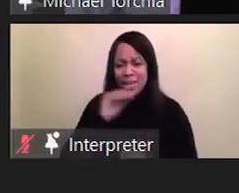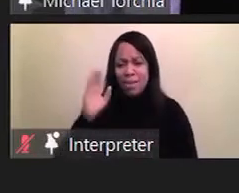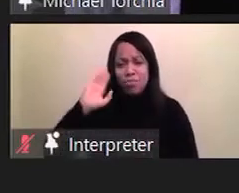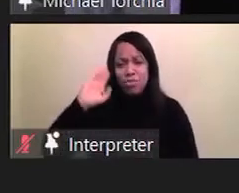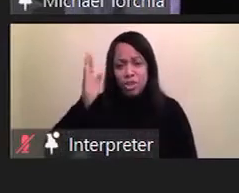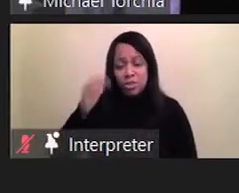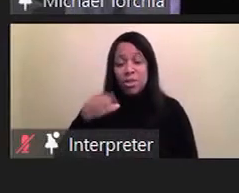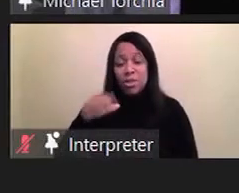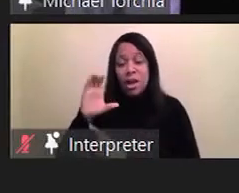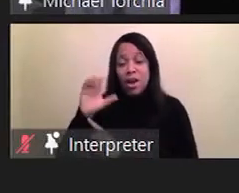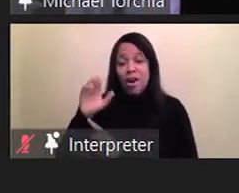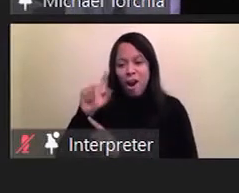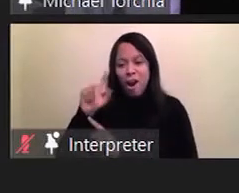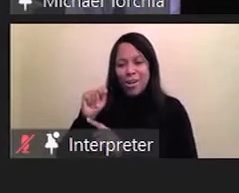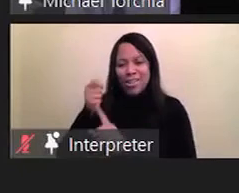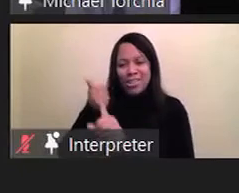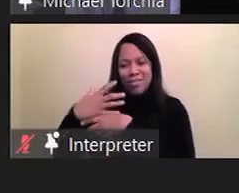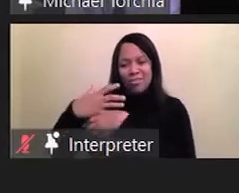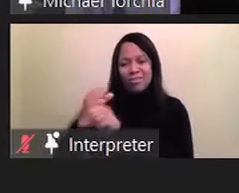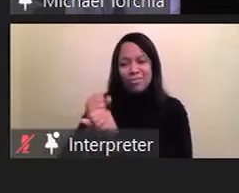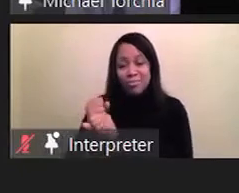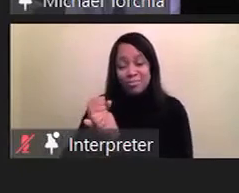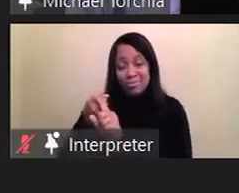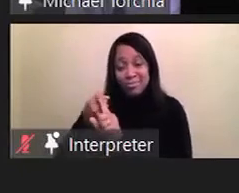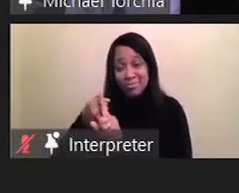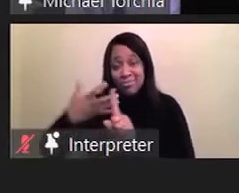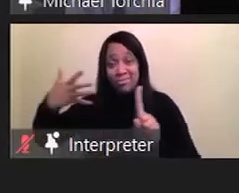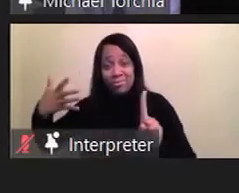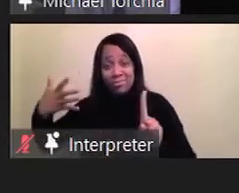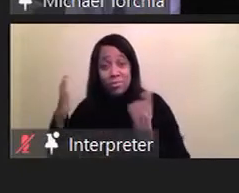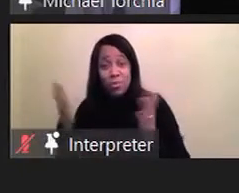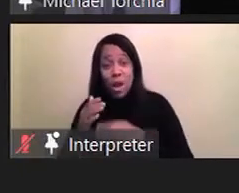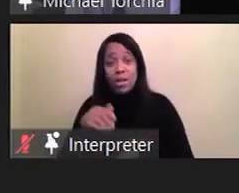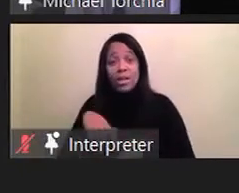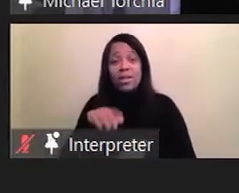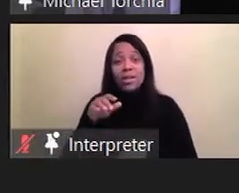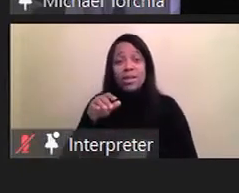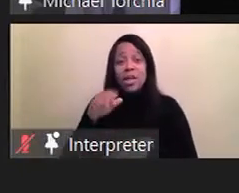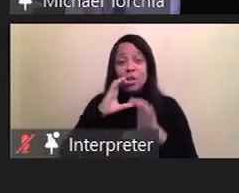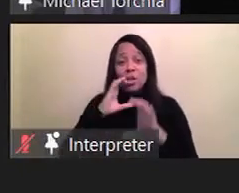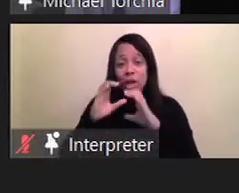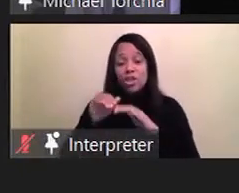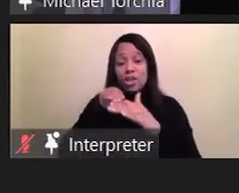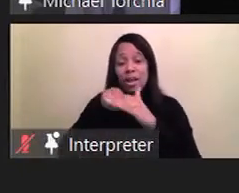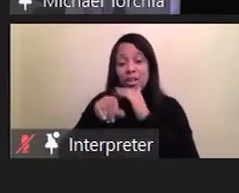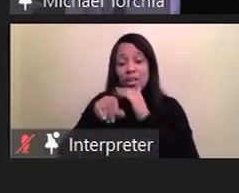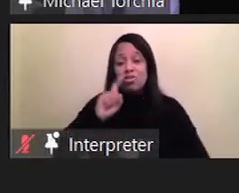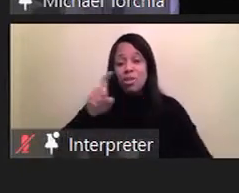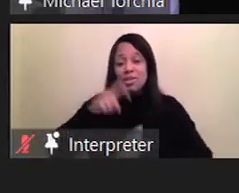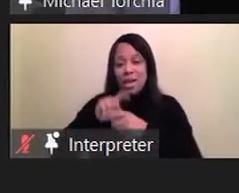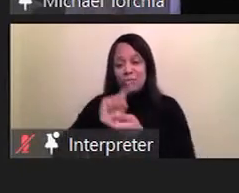And it stands for Communication Access Real-time Translation. And it's the process of turning the spoken word